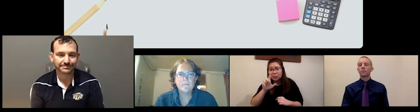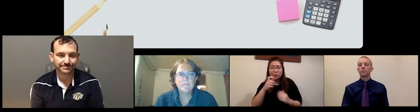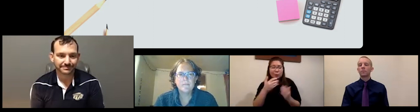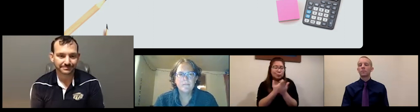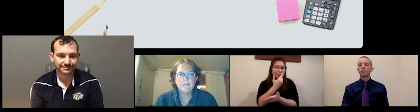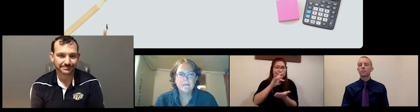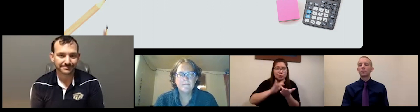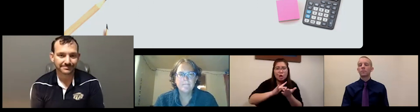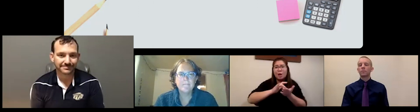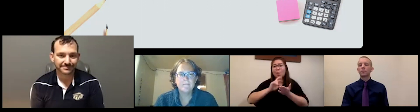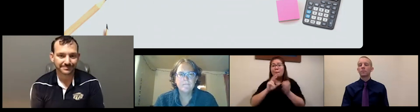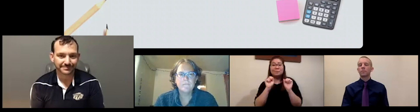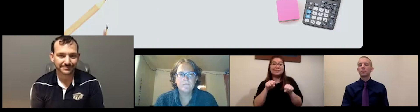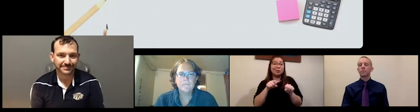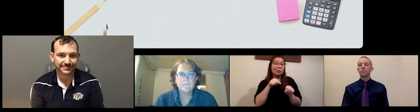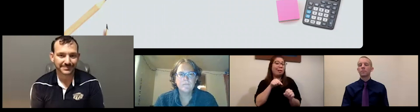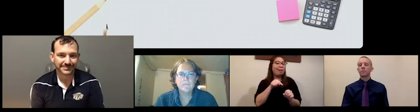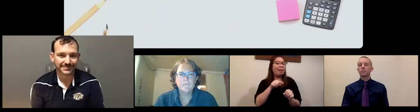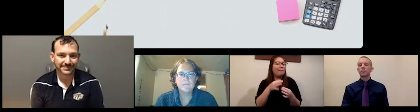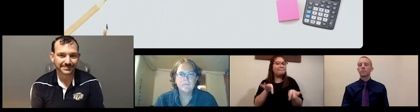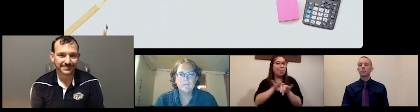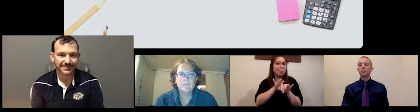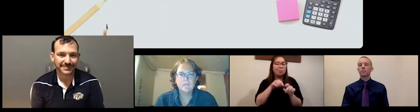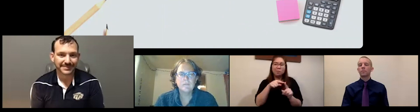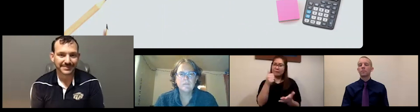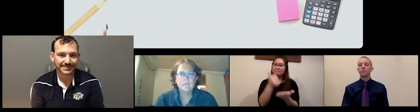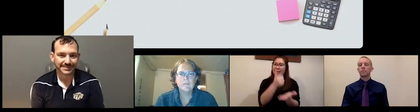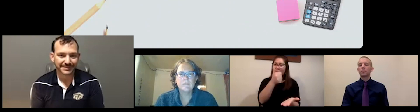a new drug or something potentially important, they patent it.